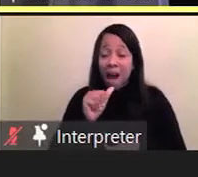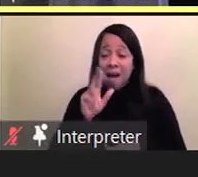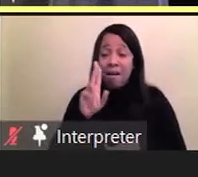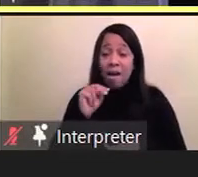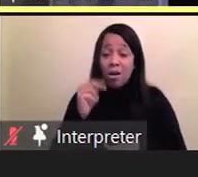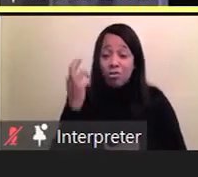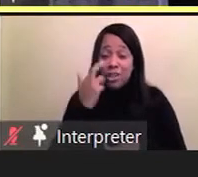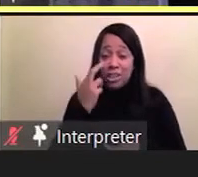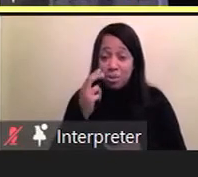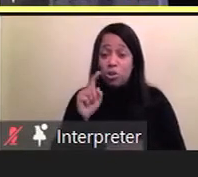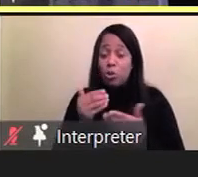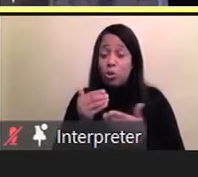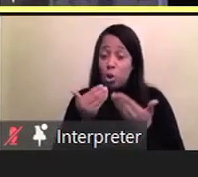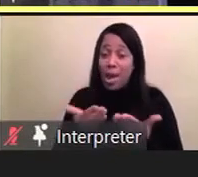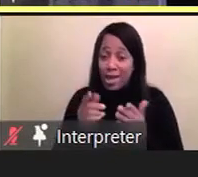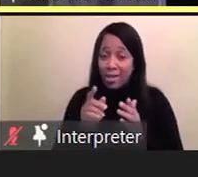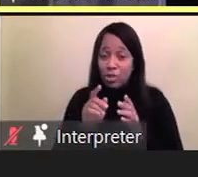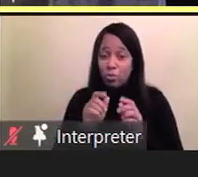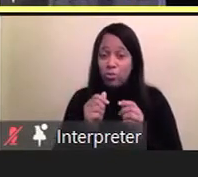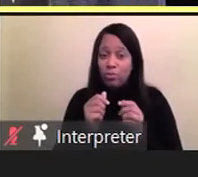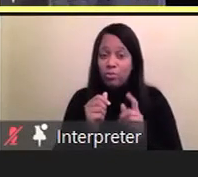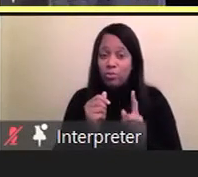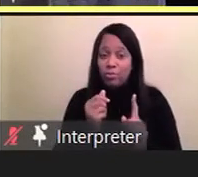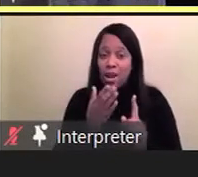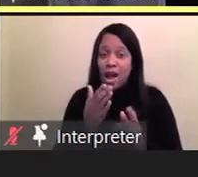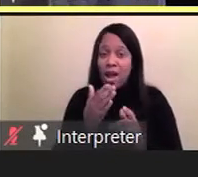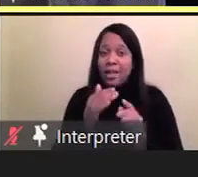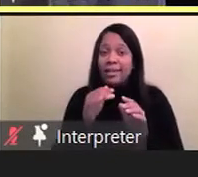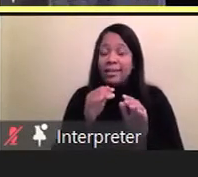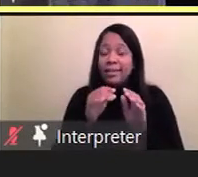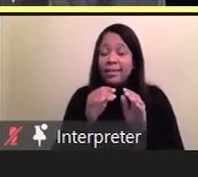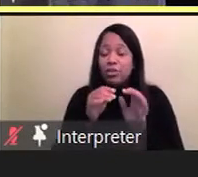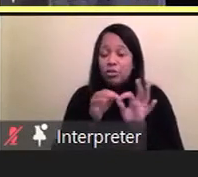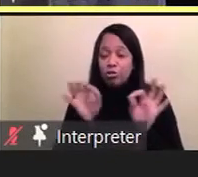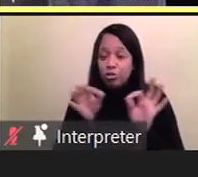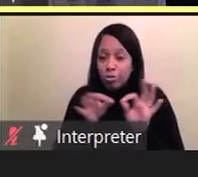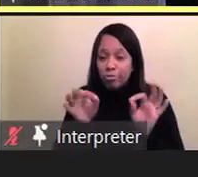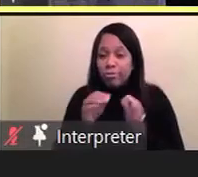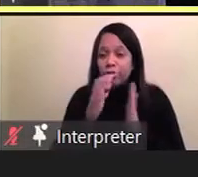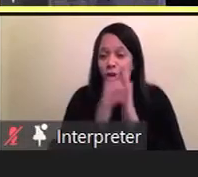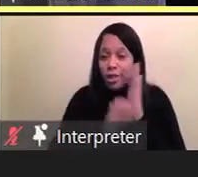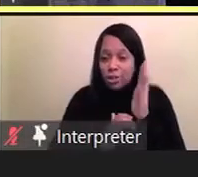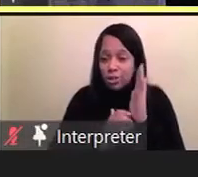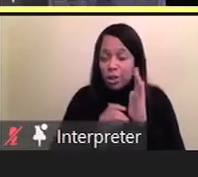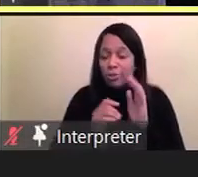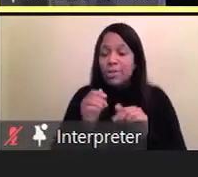just going back to this one for a minute. Remember, he wanted to caption videos and provide transcripts for audio files.